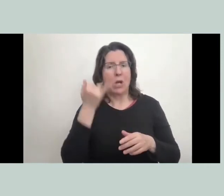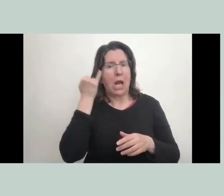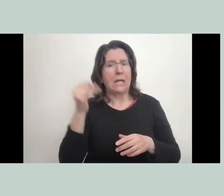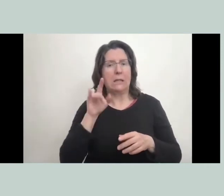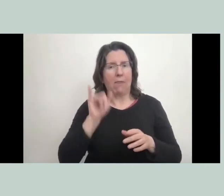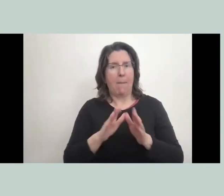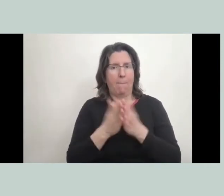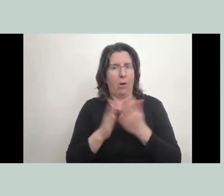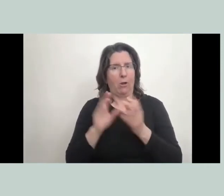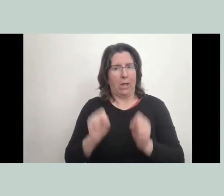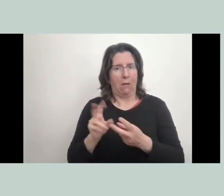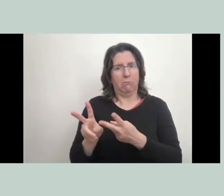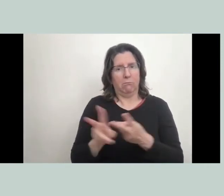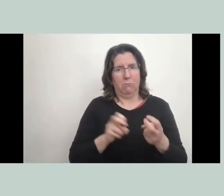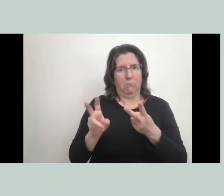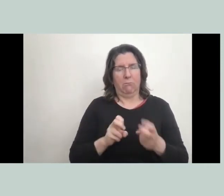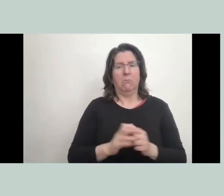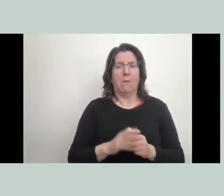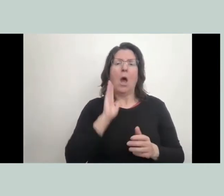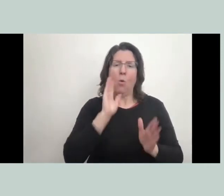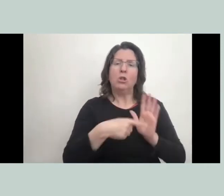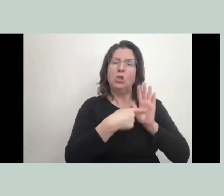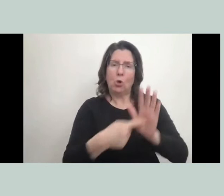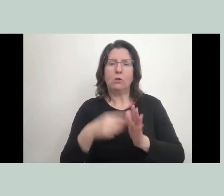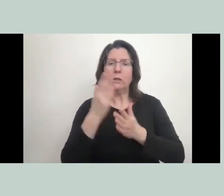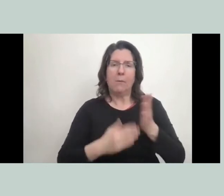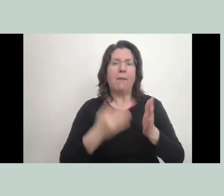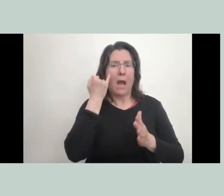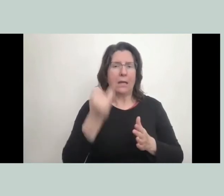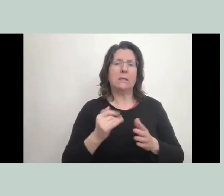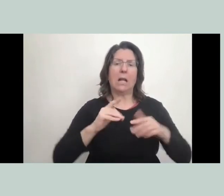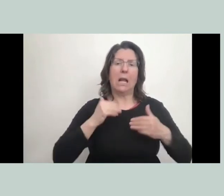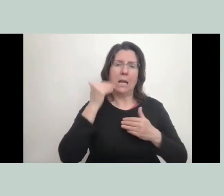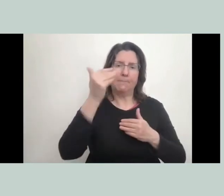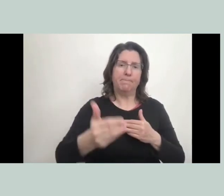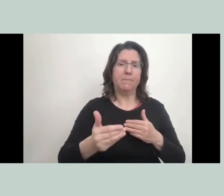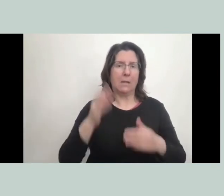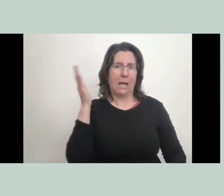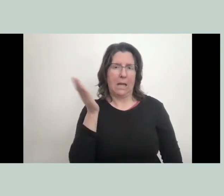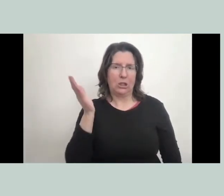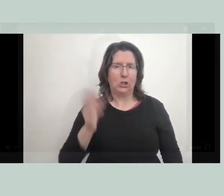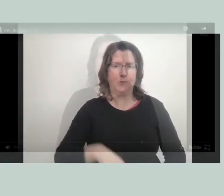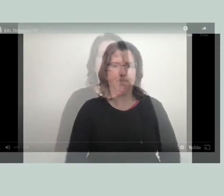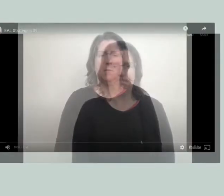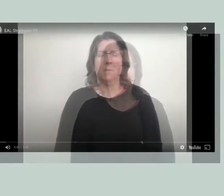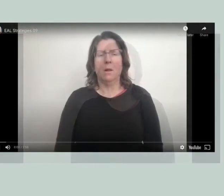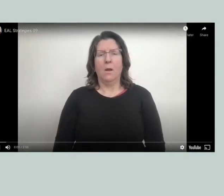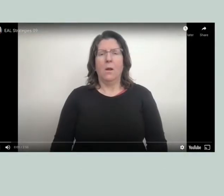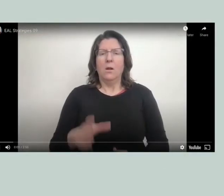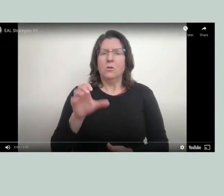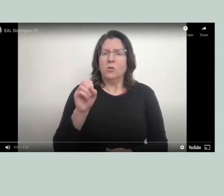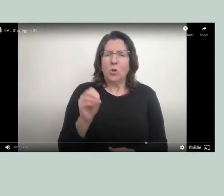I used it extensively in my teaching. I'll provide examples as we go through the lecture.